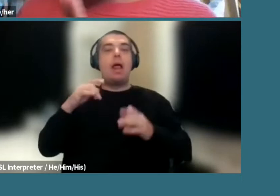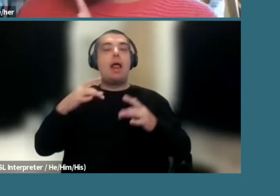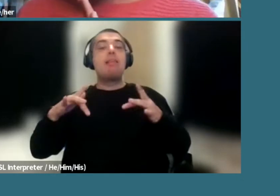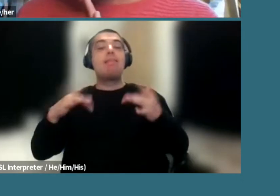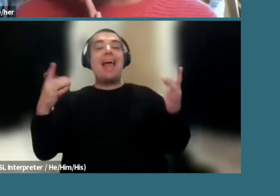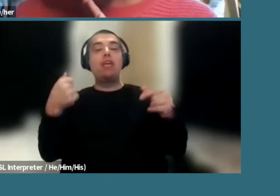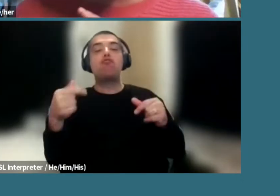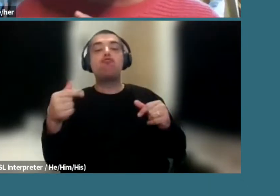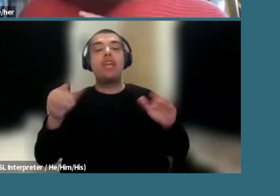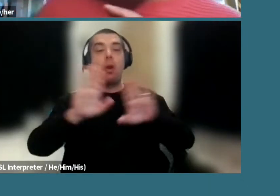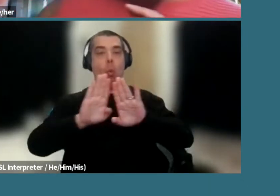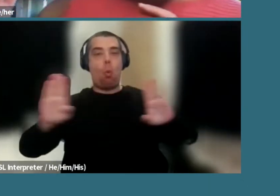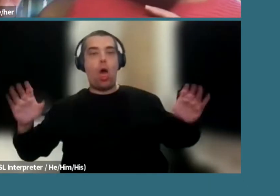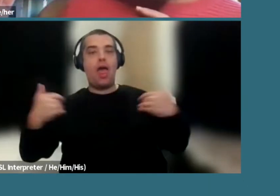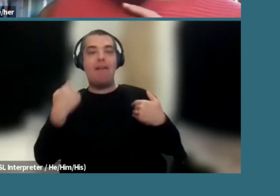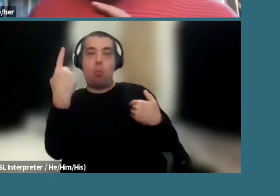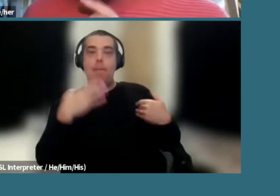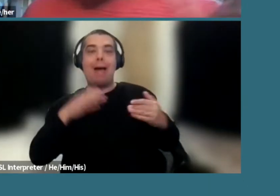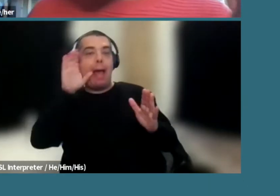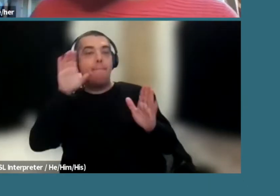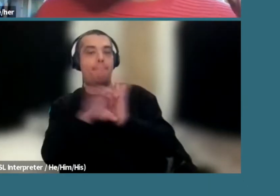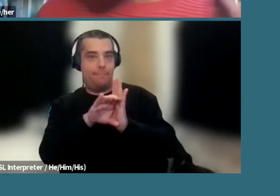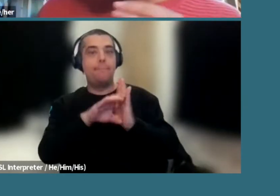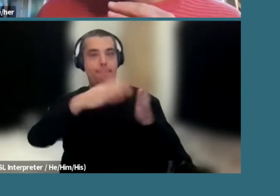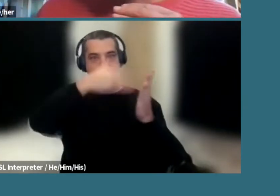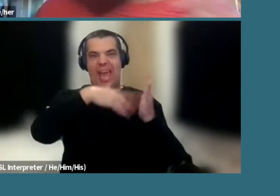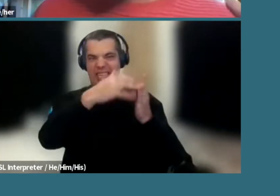and I have one of my paintings, which is kind of a semi self portrait